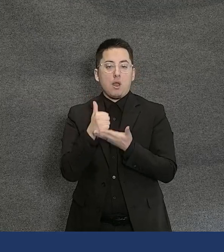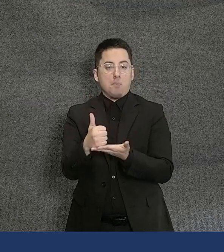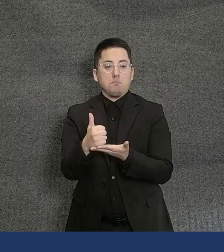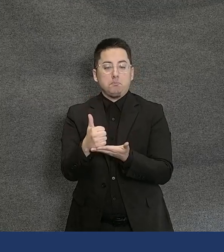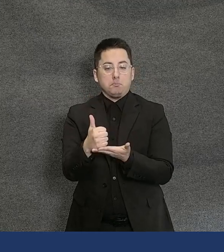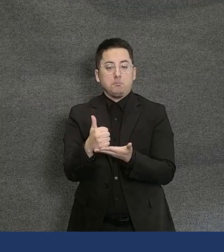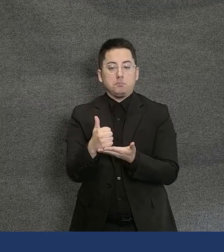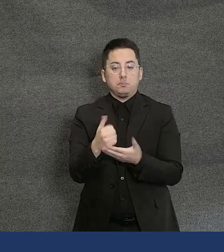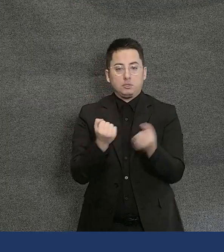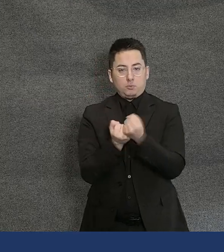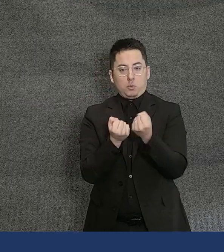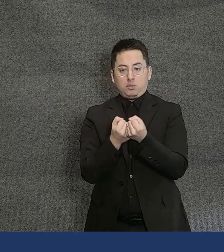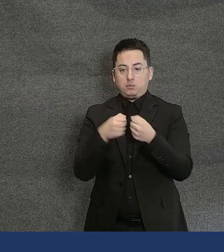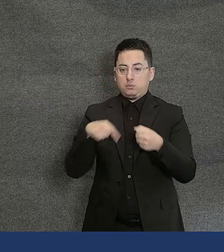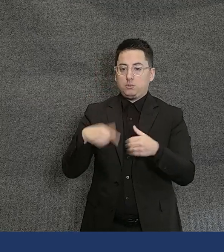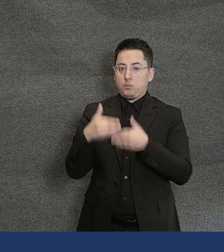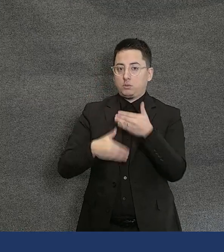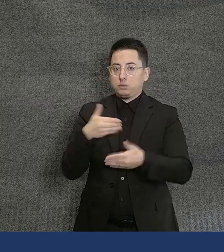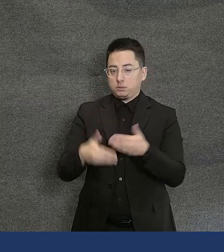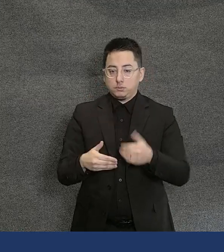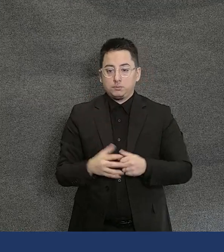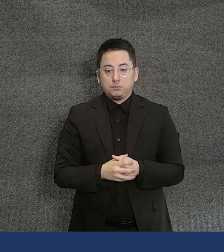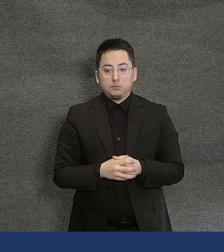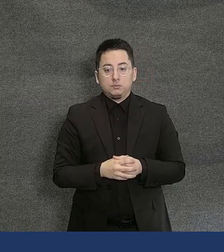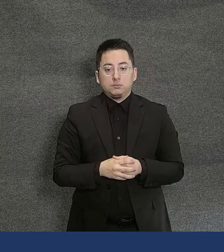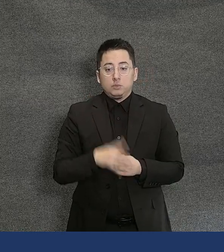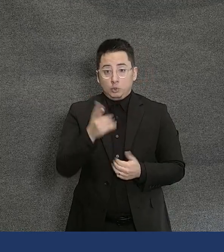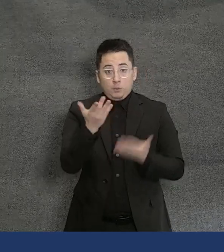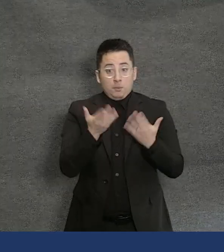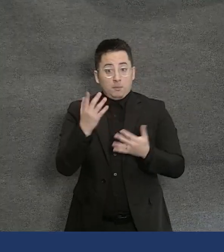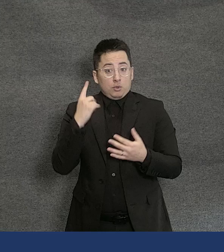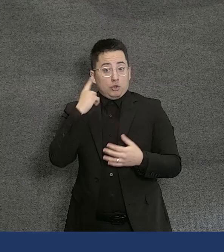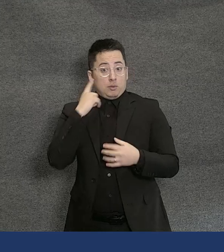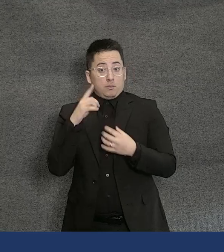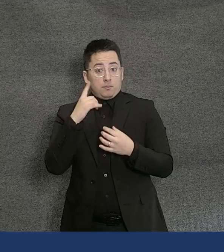that folks who qualify for Metro Mobility in the metro area